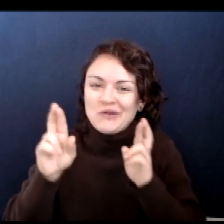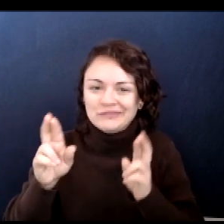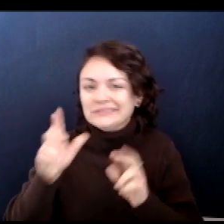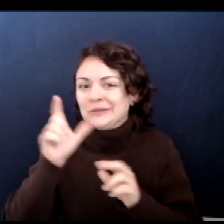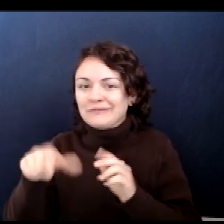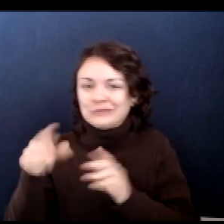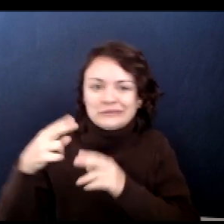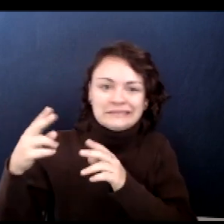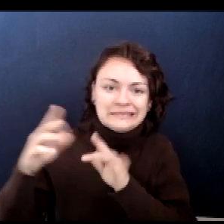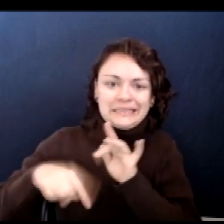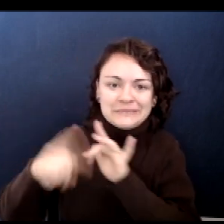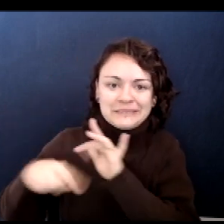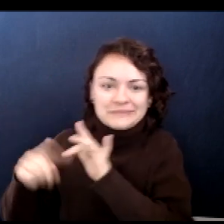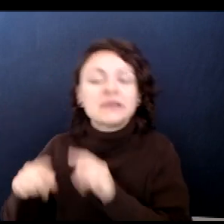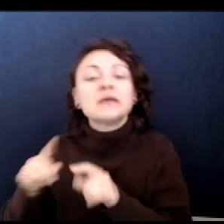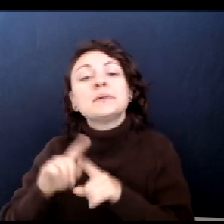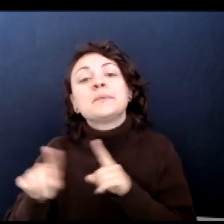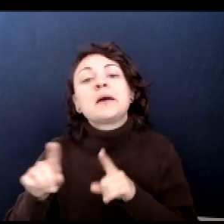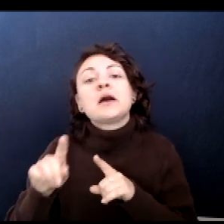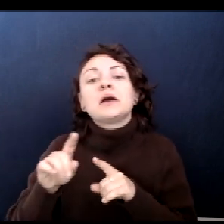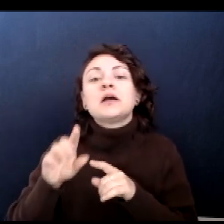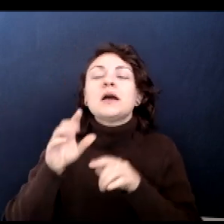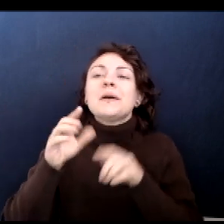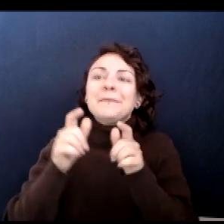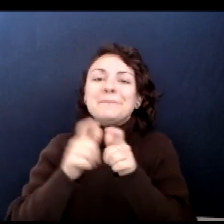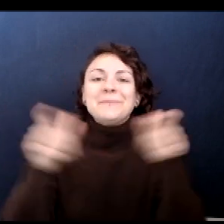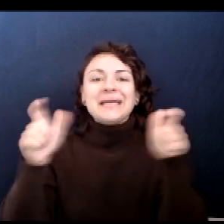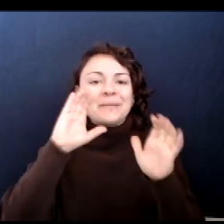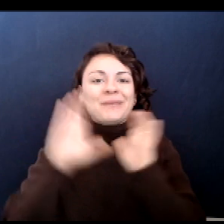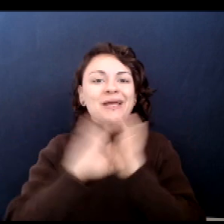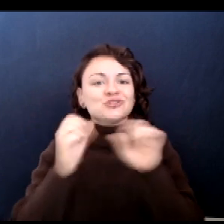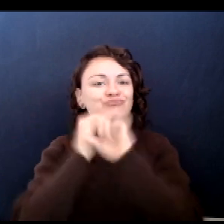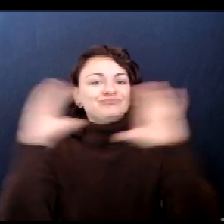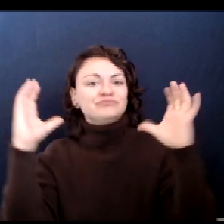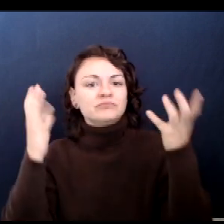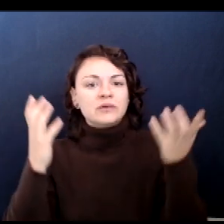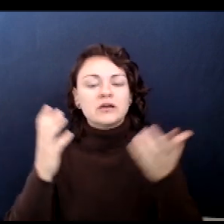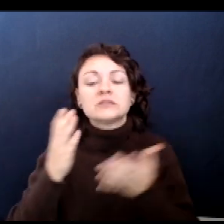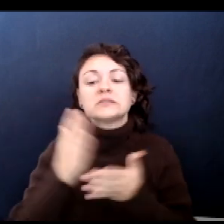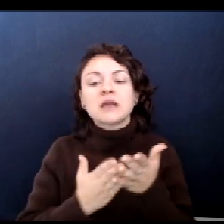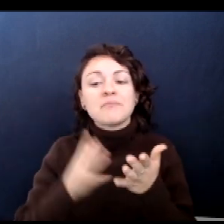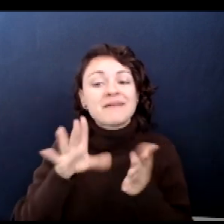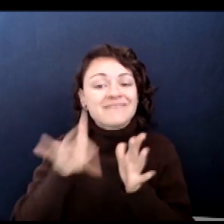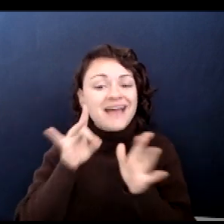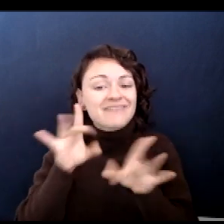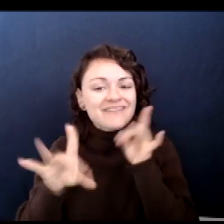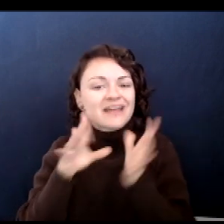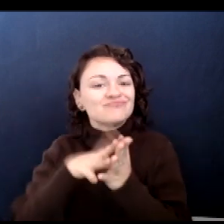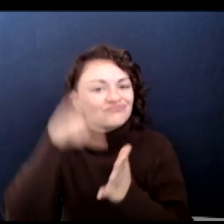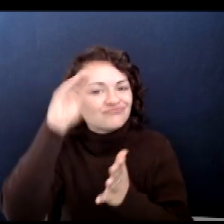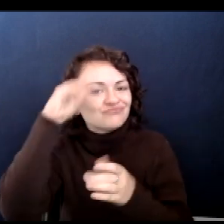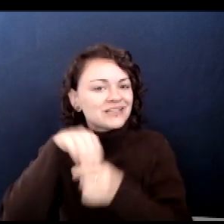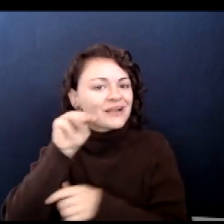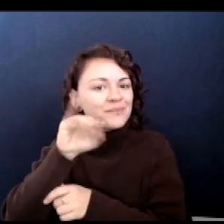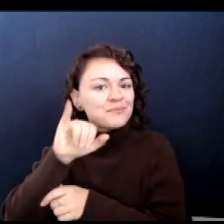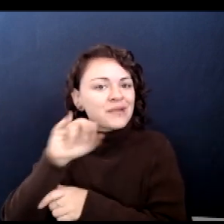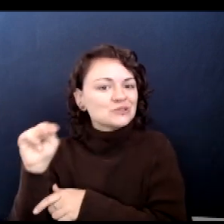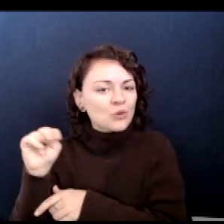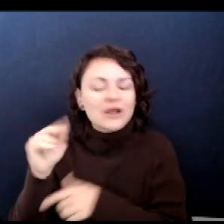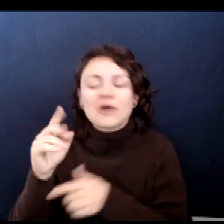is just to share with you big picture, some of our findings in Minnesota regarding areas for improvement in promoting